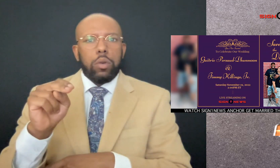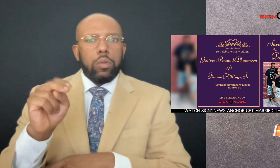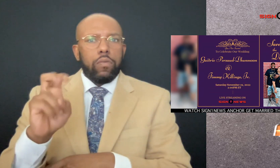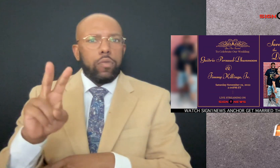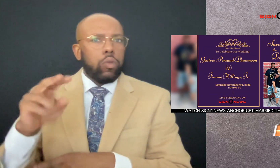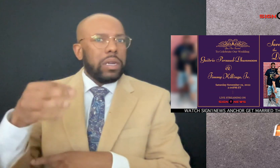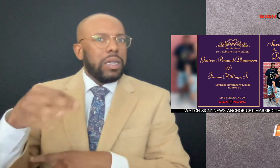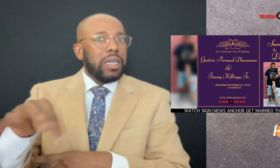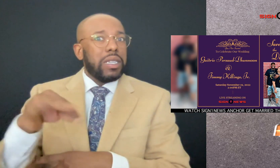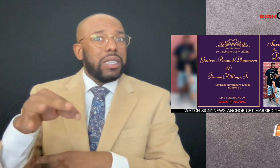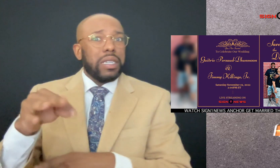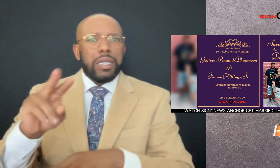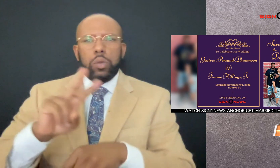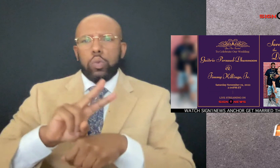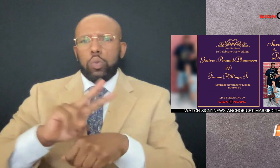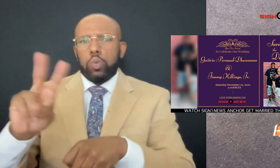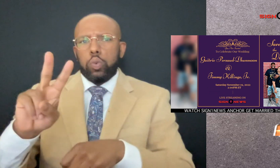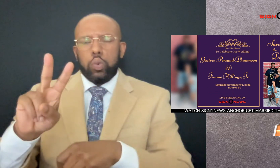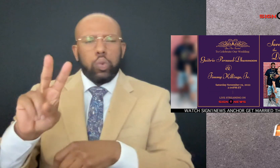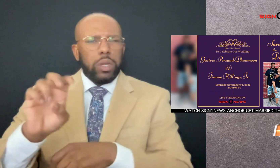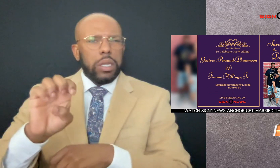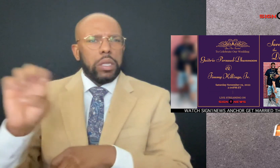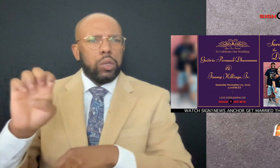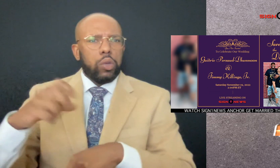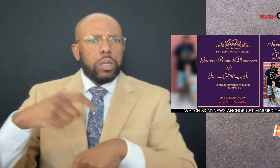Saturday, November 19th at 2 pm Eastern Time.